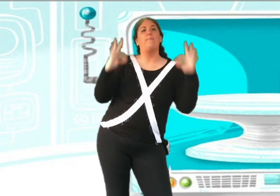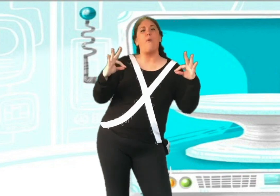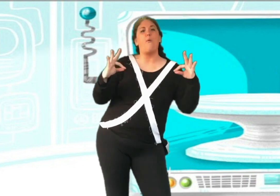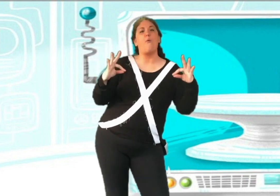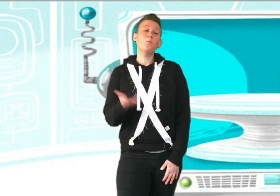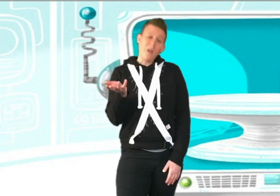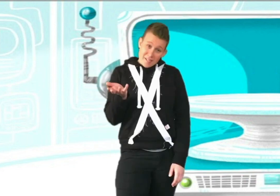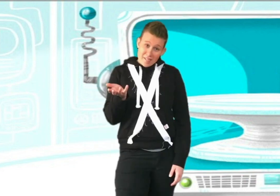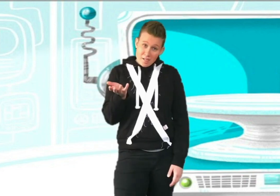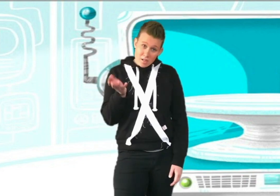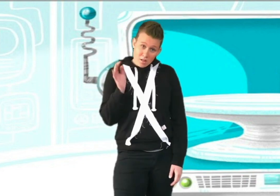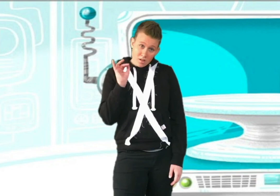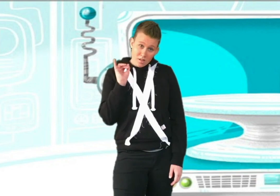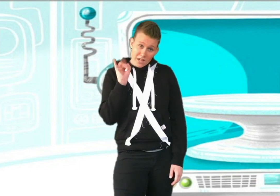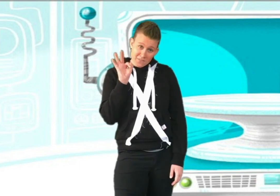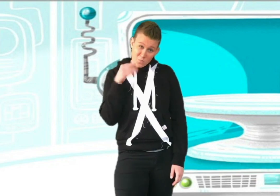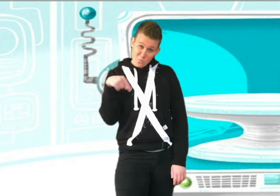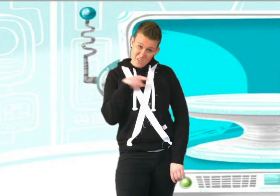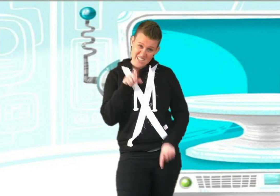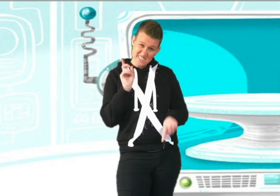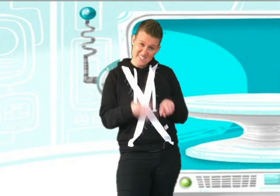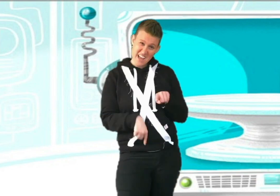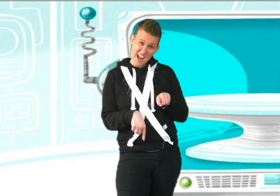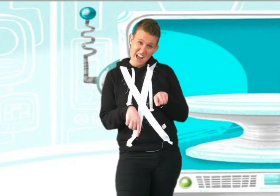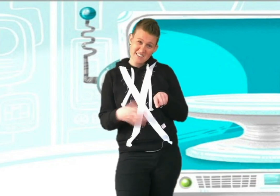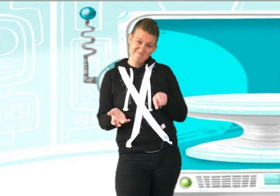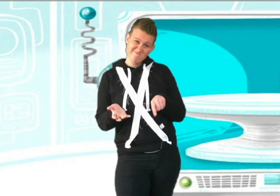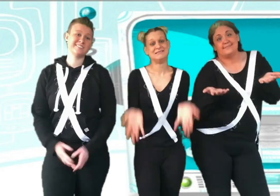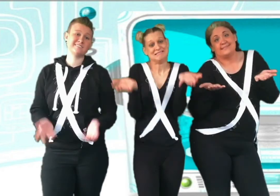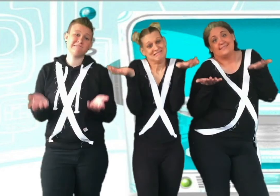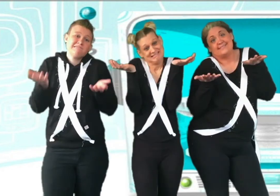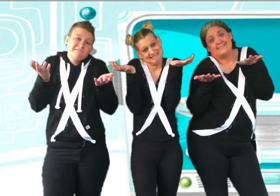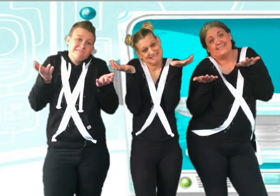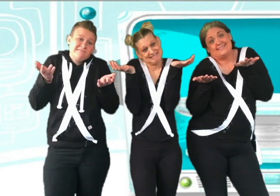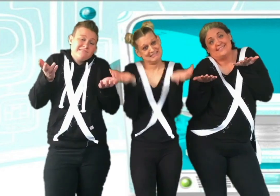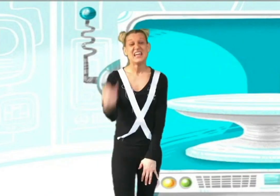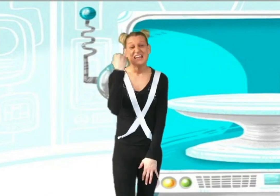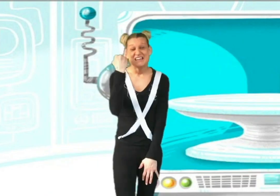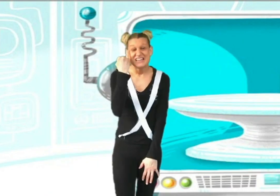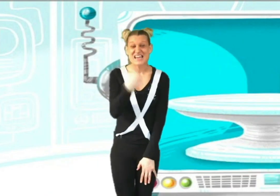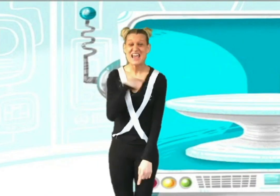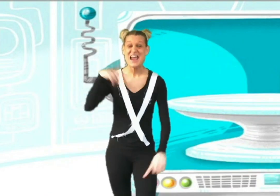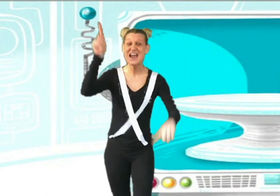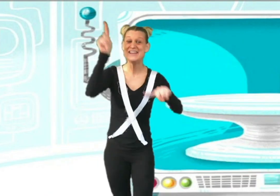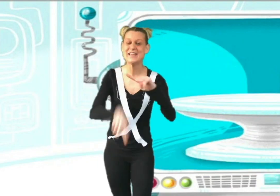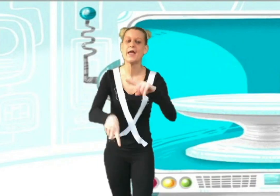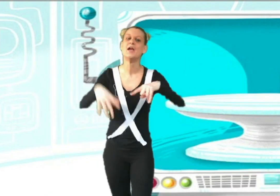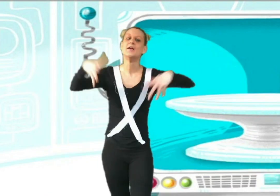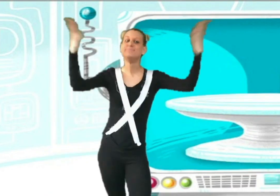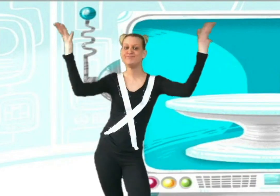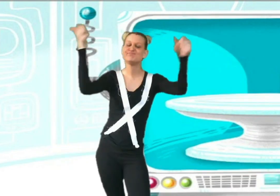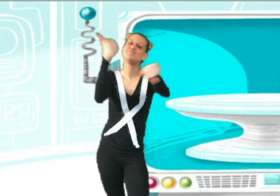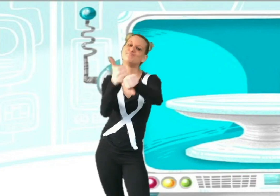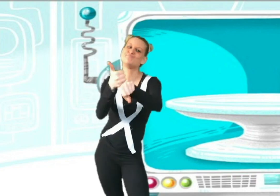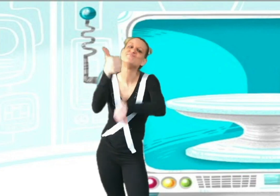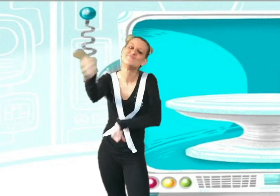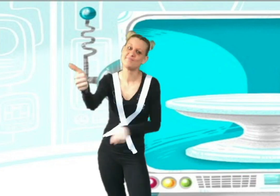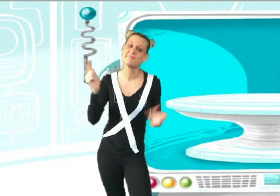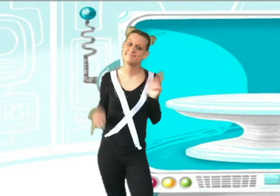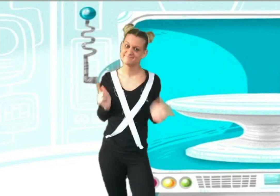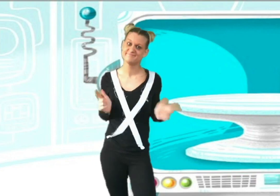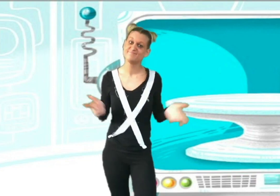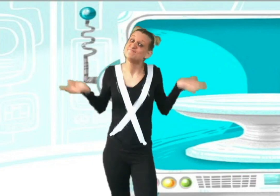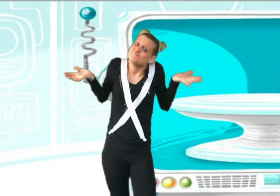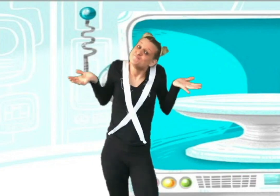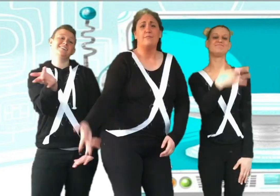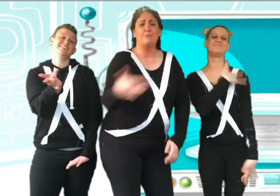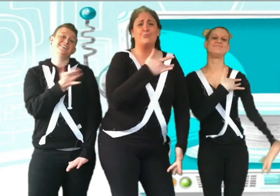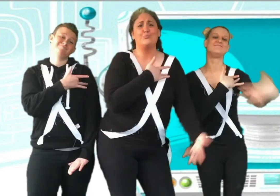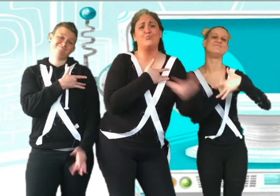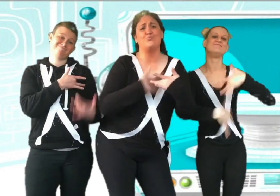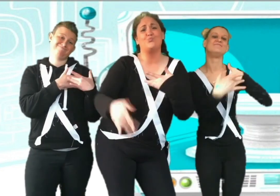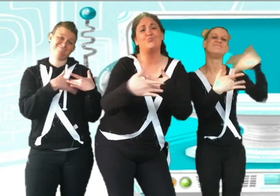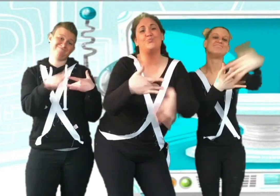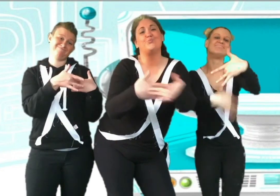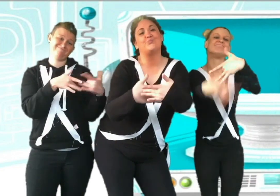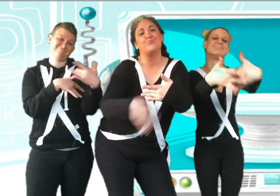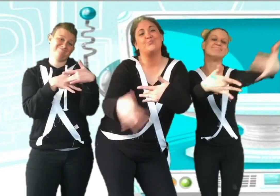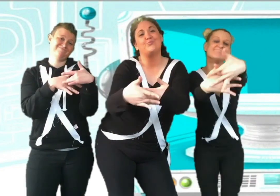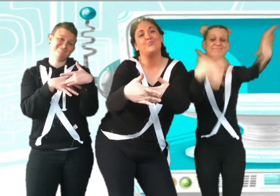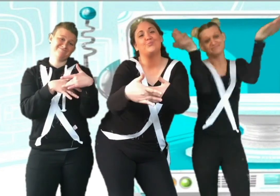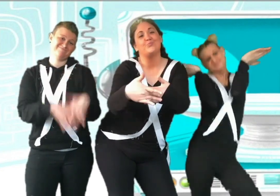If we can get him back his height. But if we can’t — it serves him right."